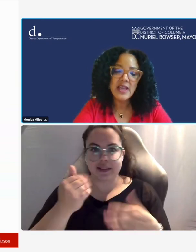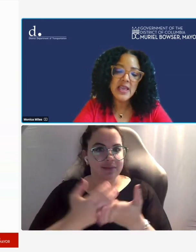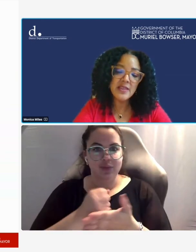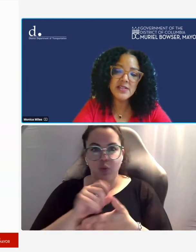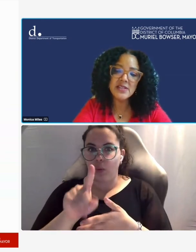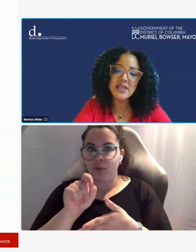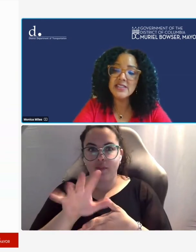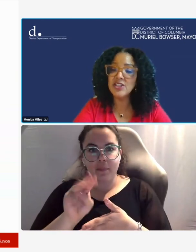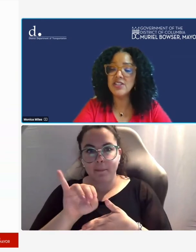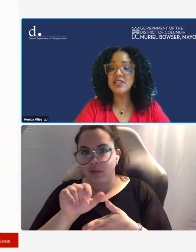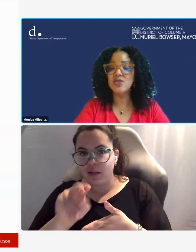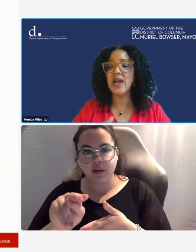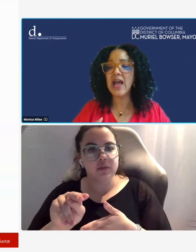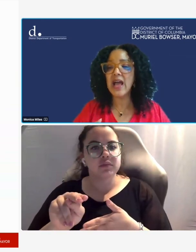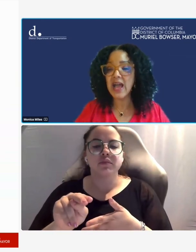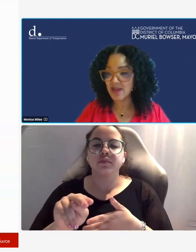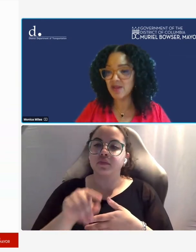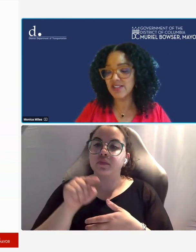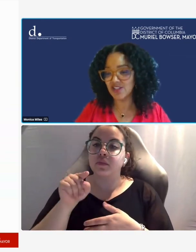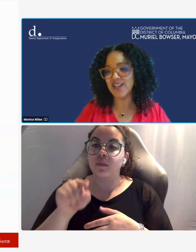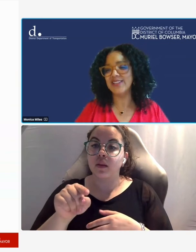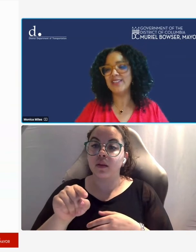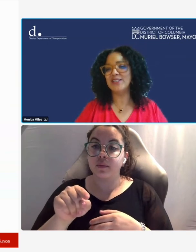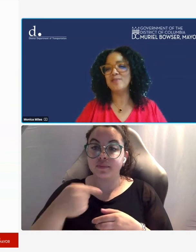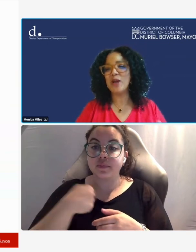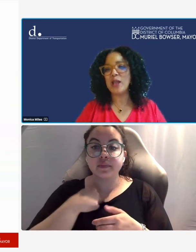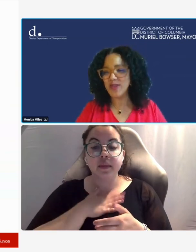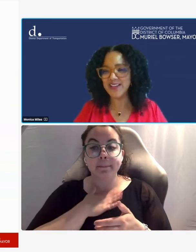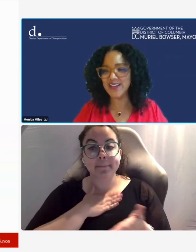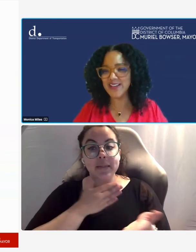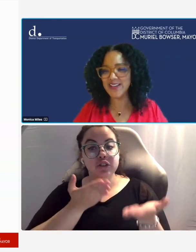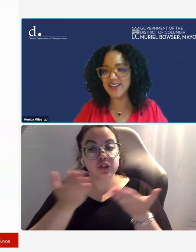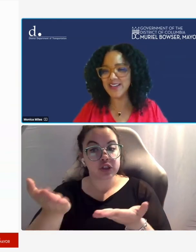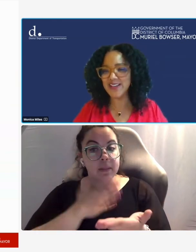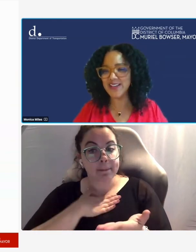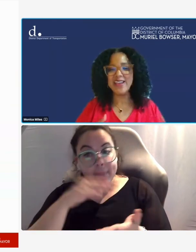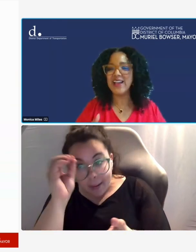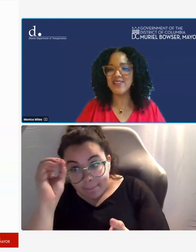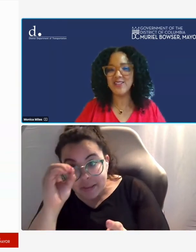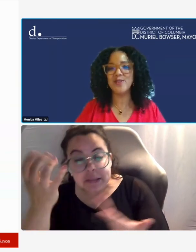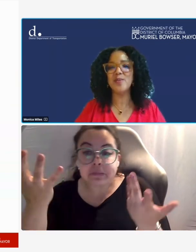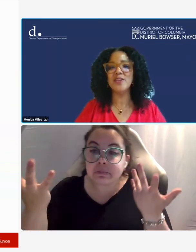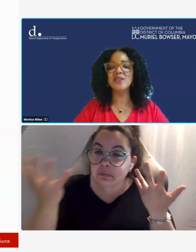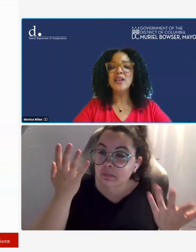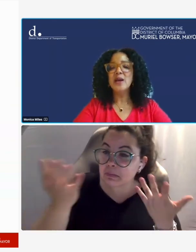and this is a this is what i suggest this is in my opinion maybe people may have a different opinion